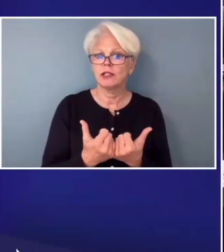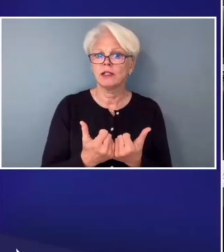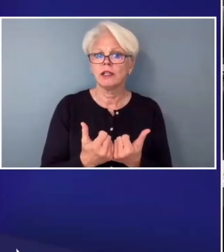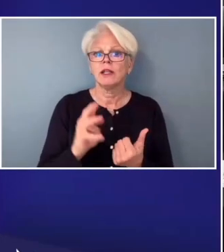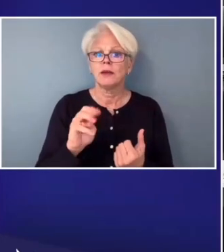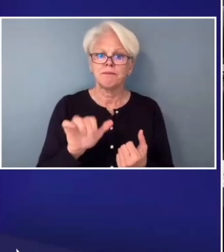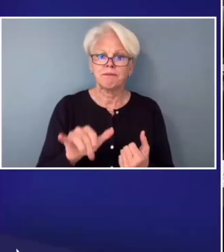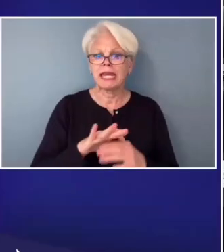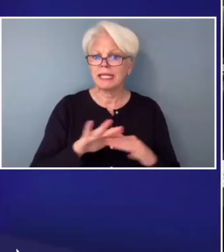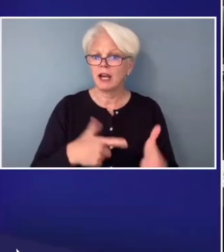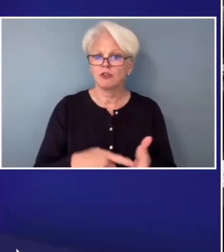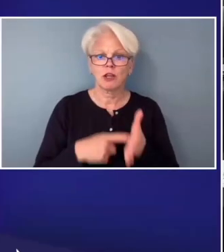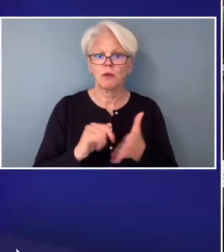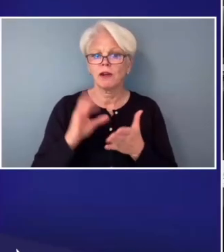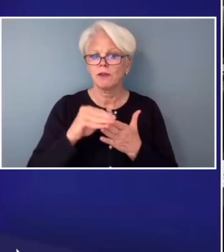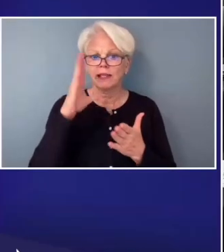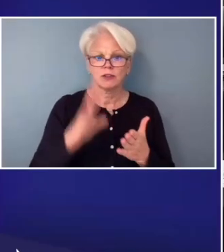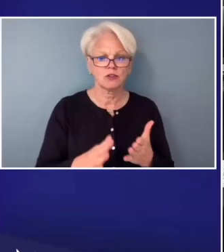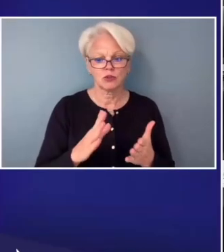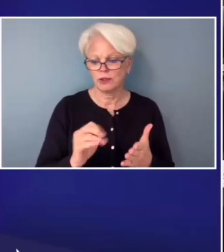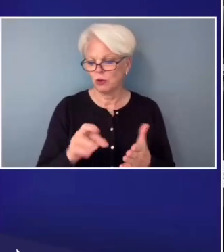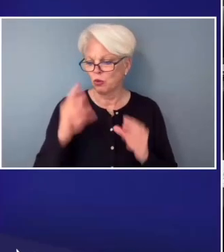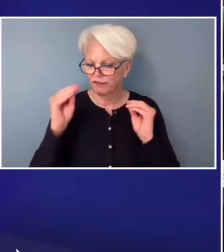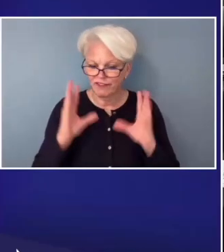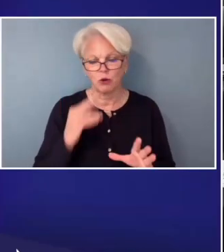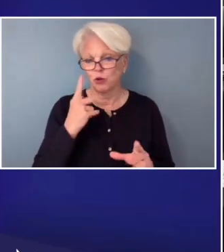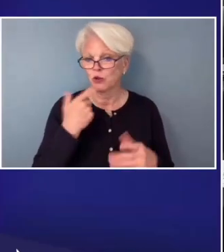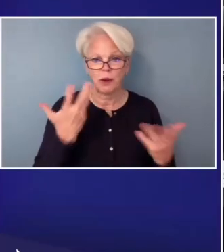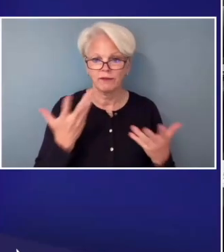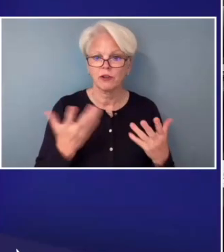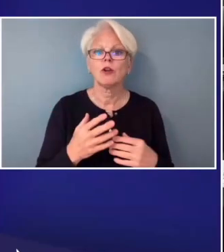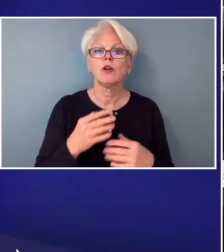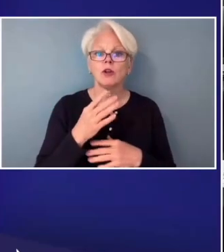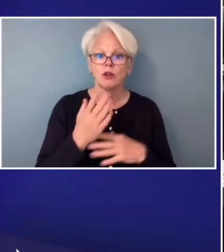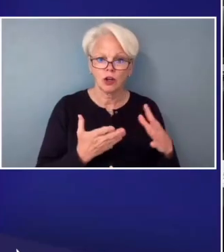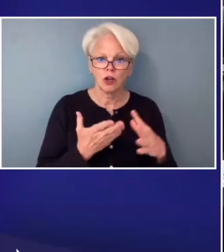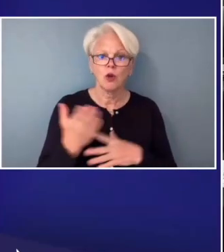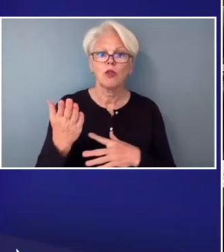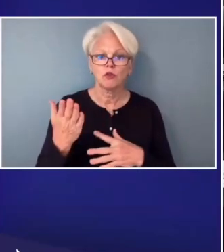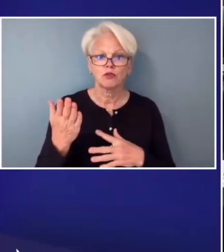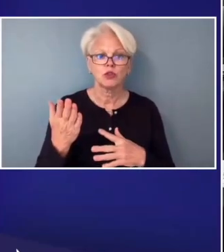uh, the student or faculty or whomever, uh, go, go through the, uh, institutions,